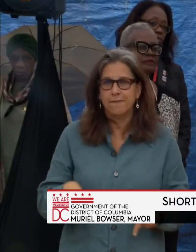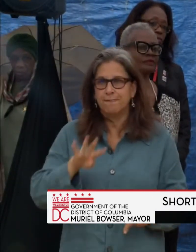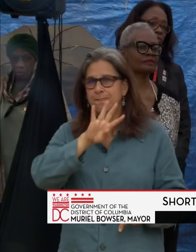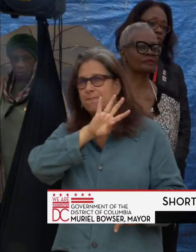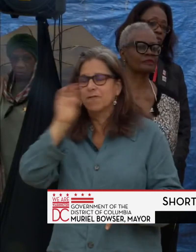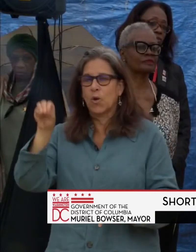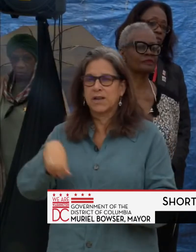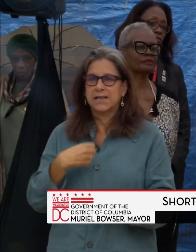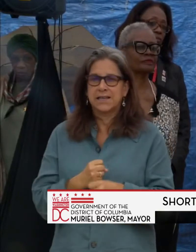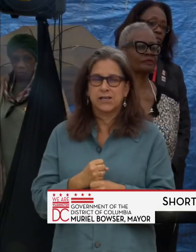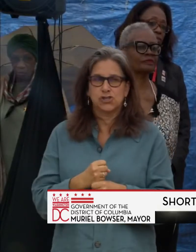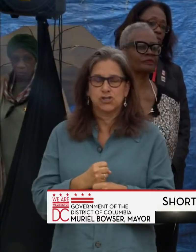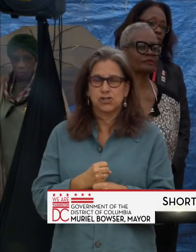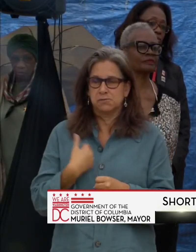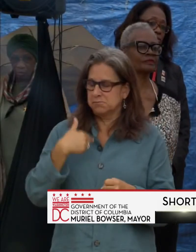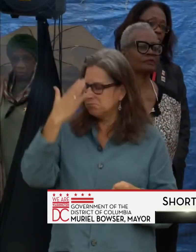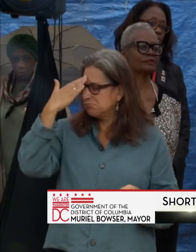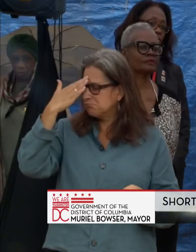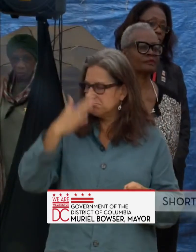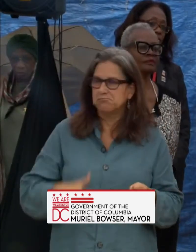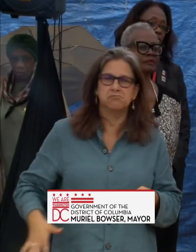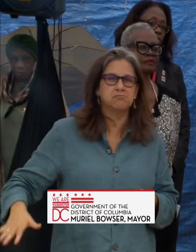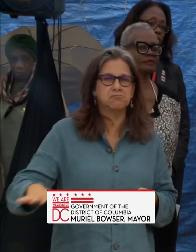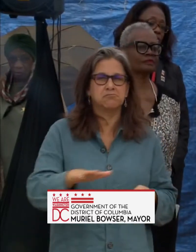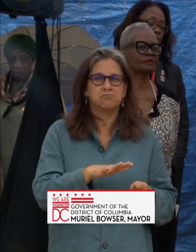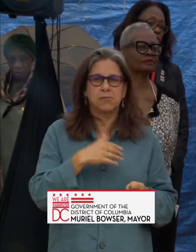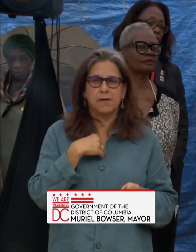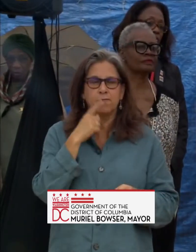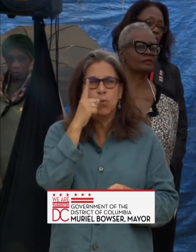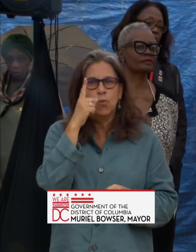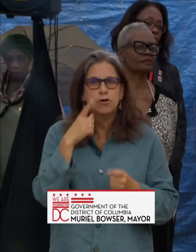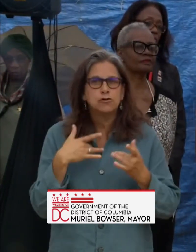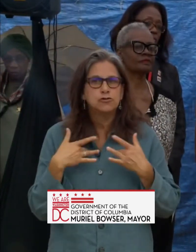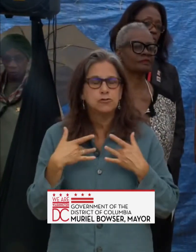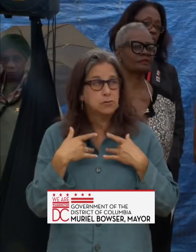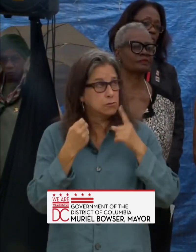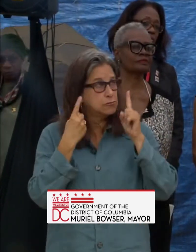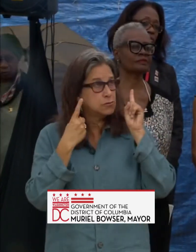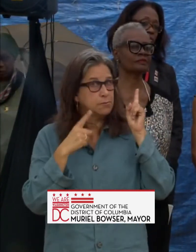AS WE ALL UNDERSTAND, THIS IS SHORT-TERM. AND I GET THAT. YES. WHERE DO WE GO FROM HERE IN TERMS OF LONG-TERM?